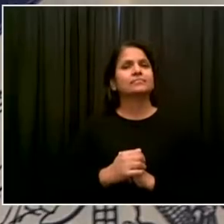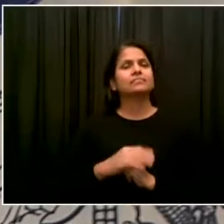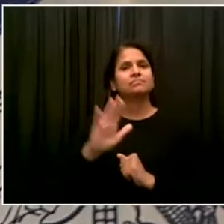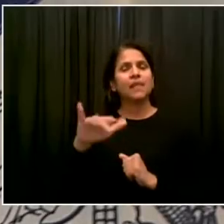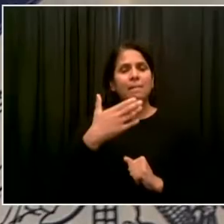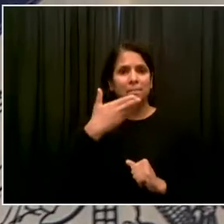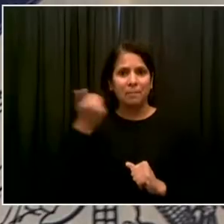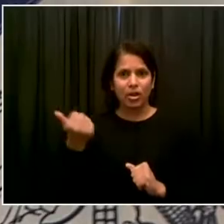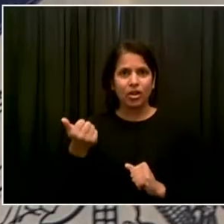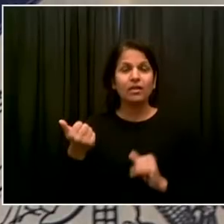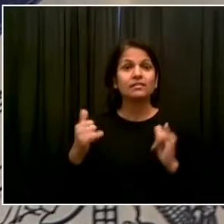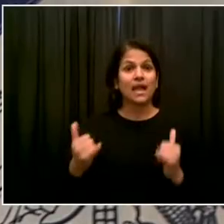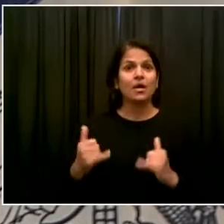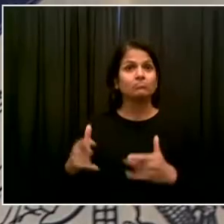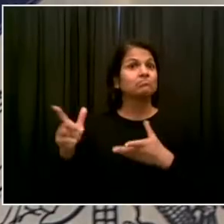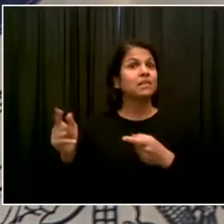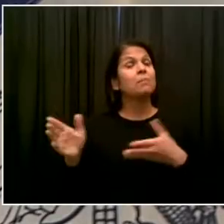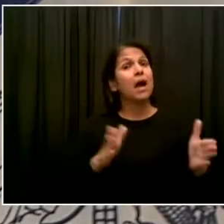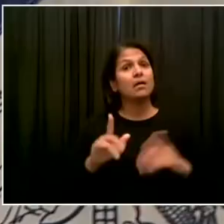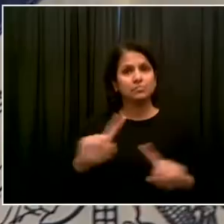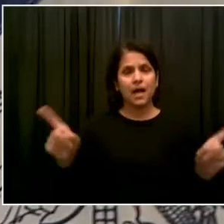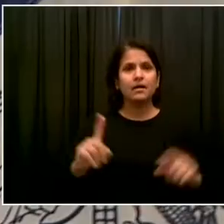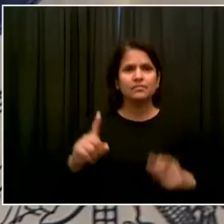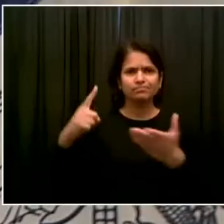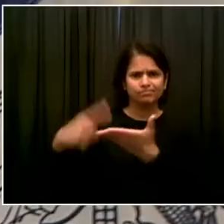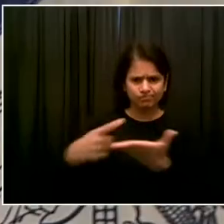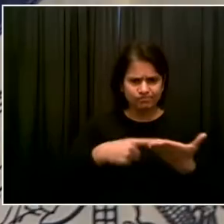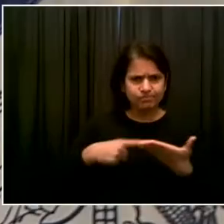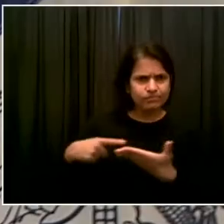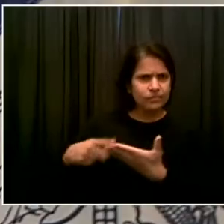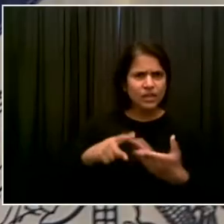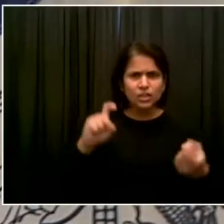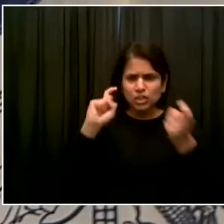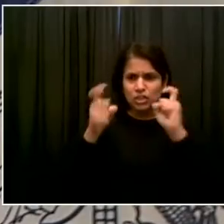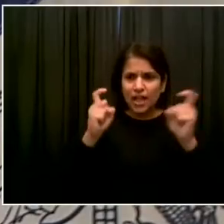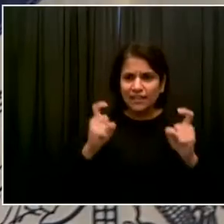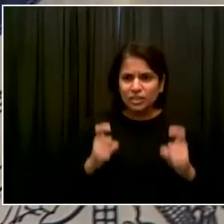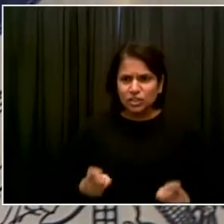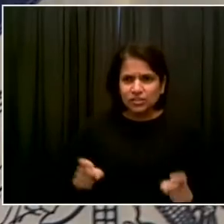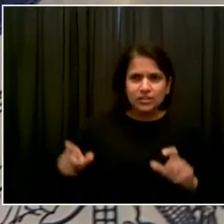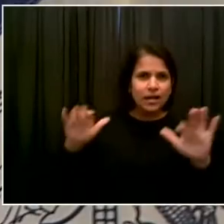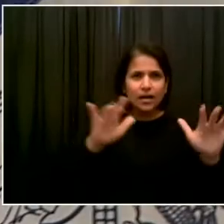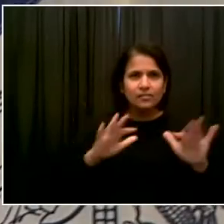ON, FULLY CCVAINATED, OUTDOORS, OF